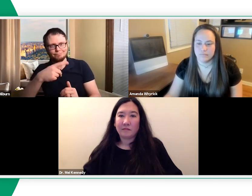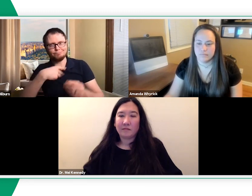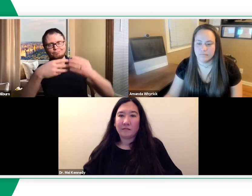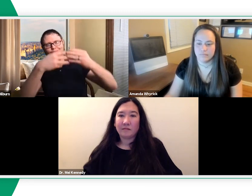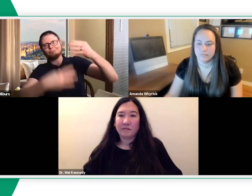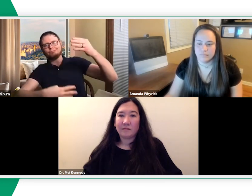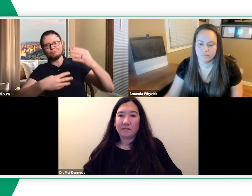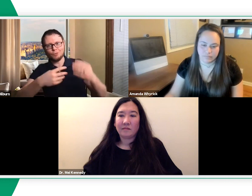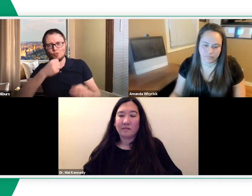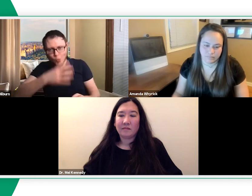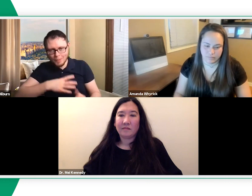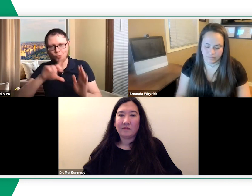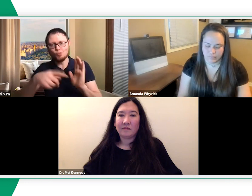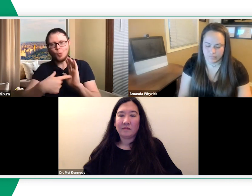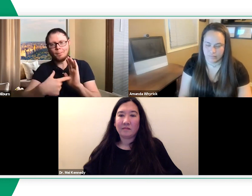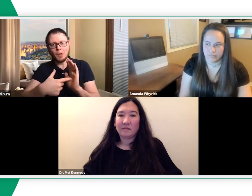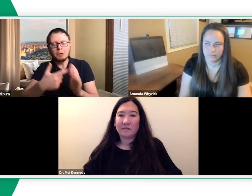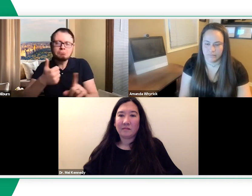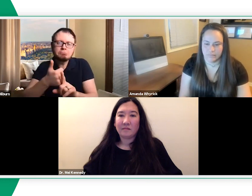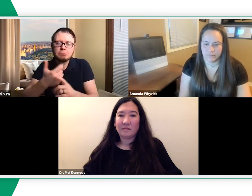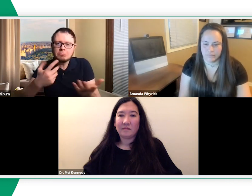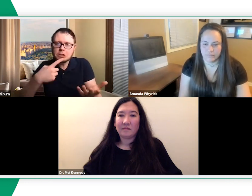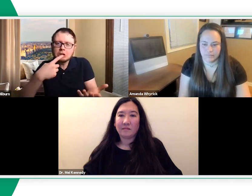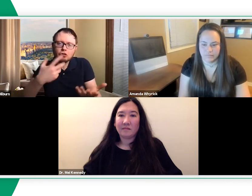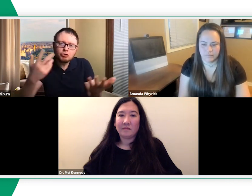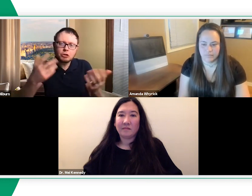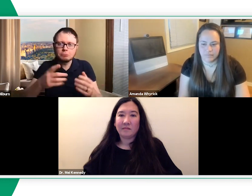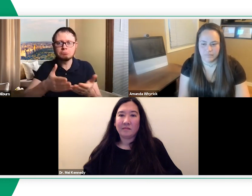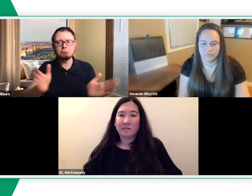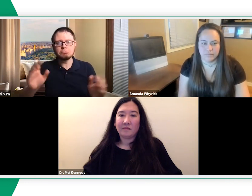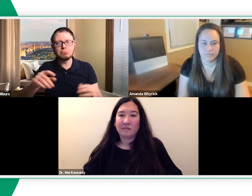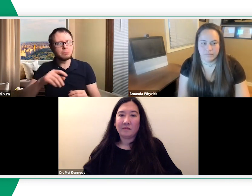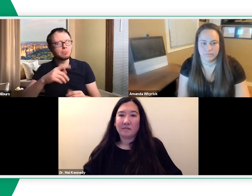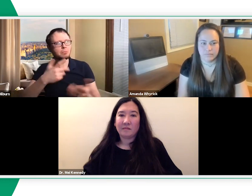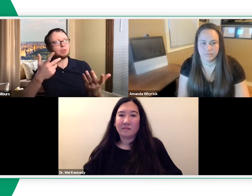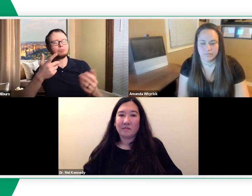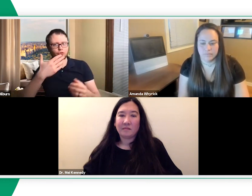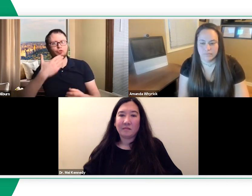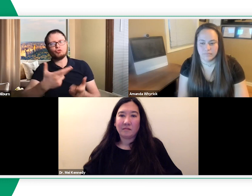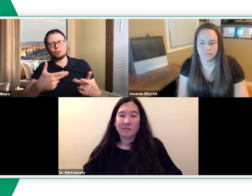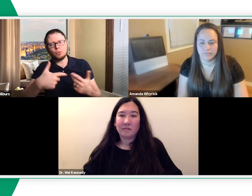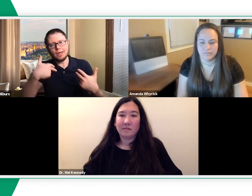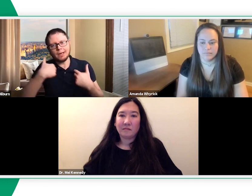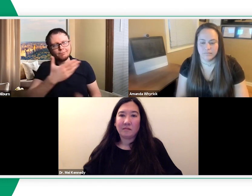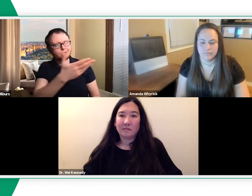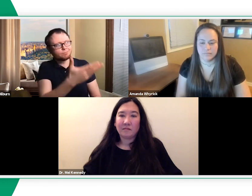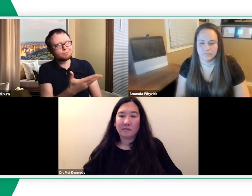aren't enough women in cybersecurity, so here is a list of some women